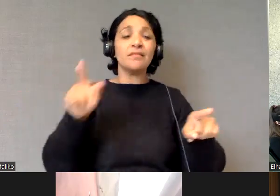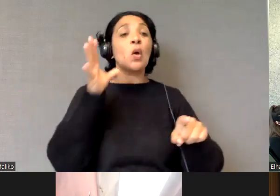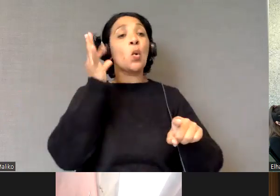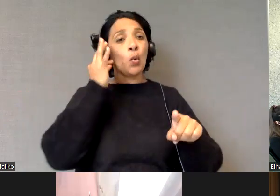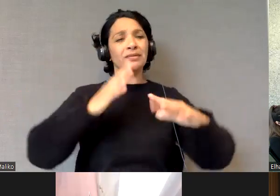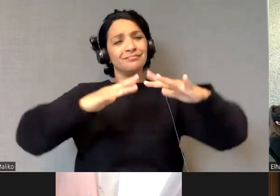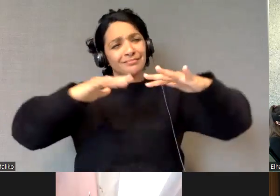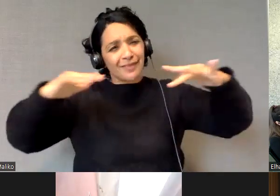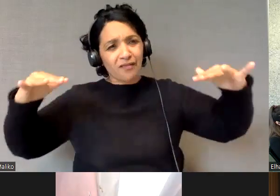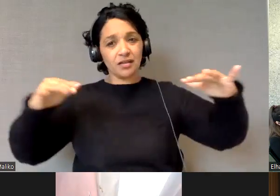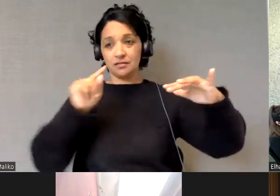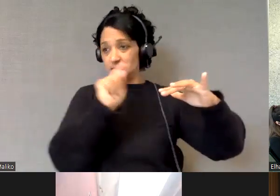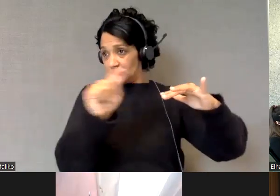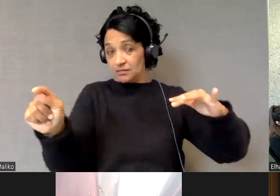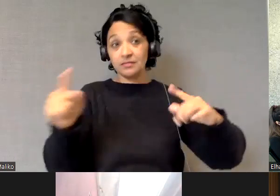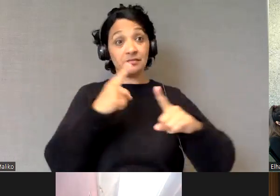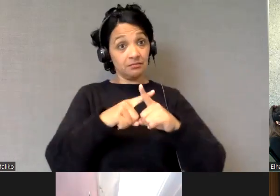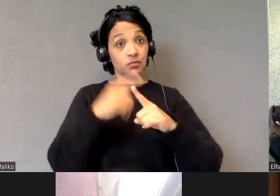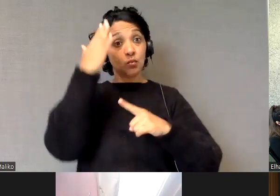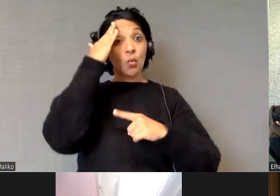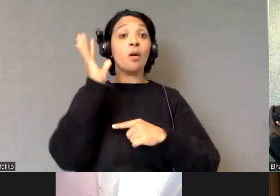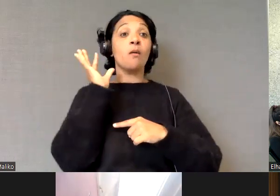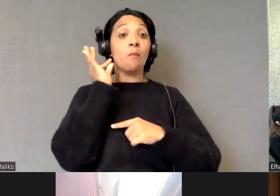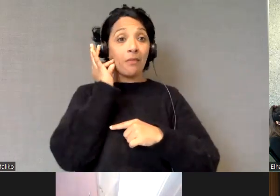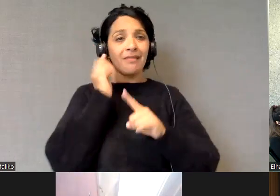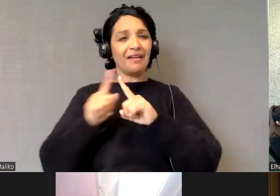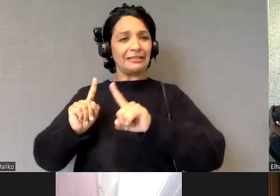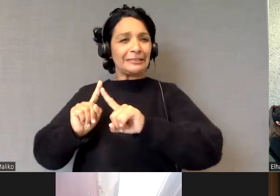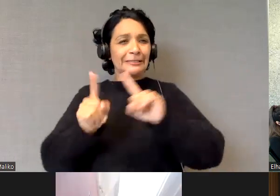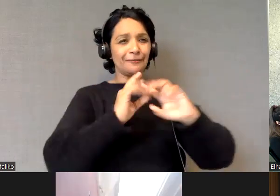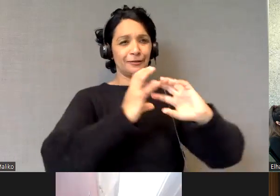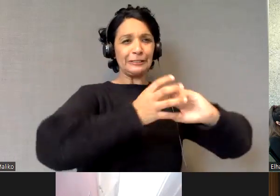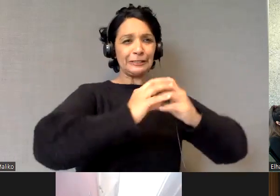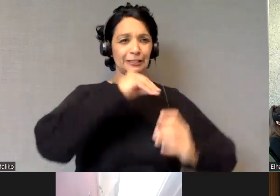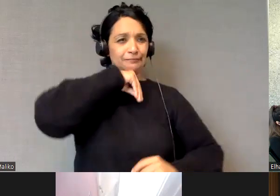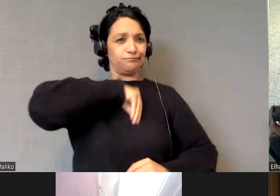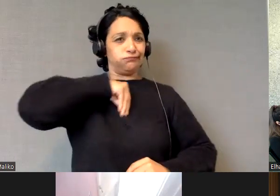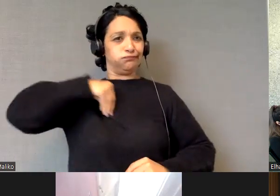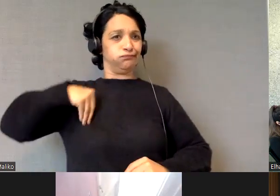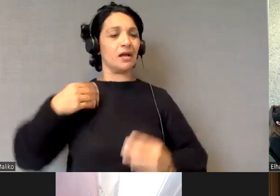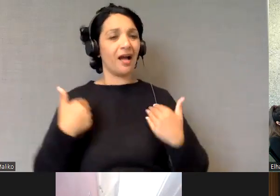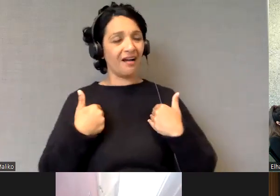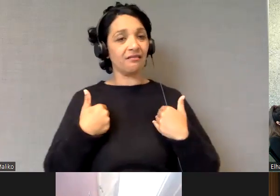Including those with multiple and intersecting identities, across all contexts, such acts